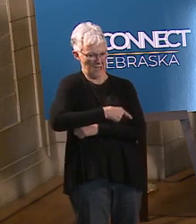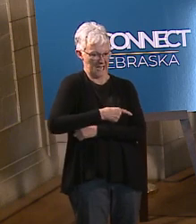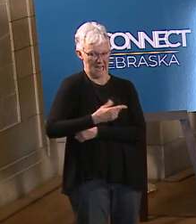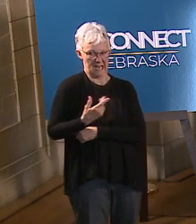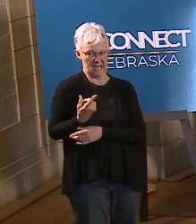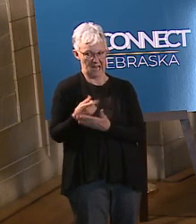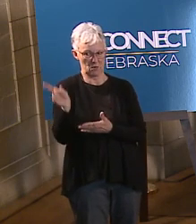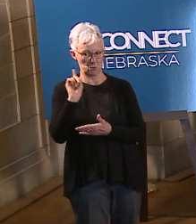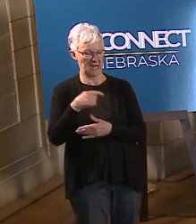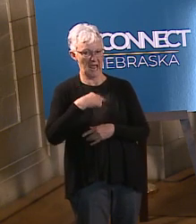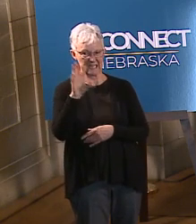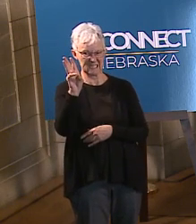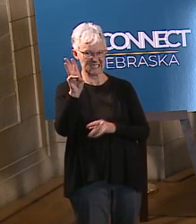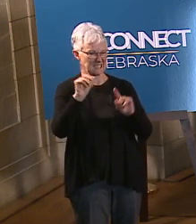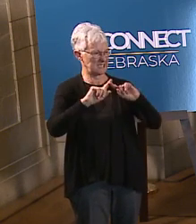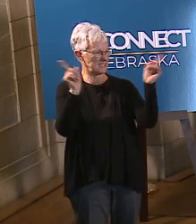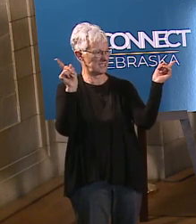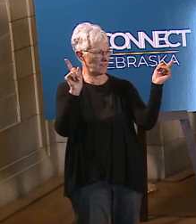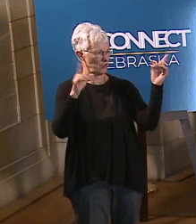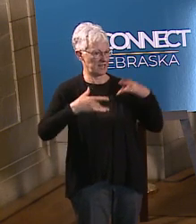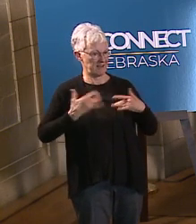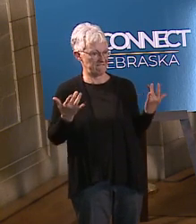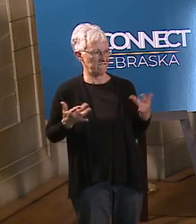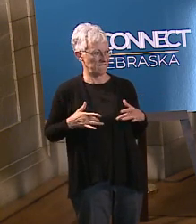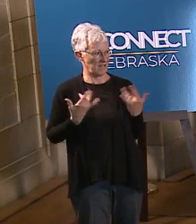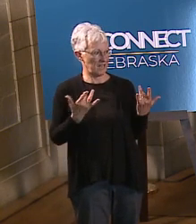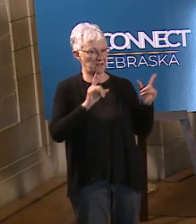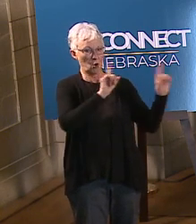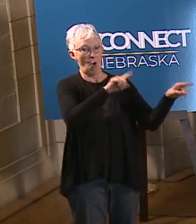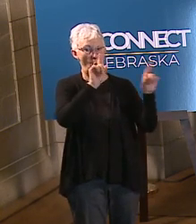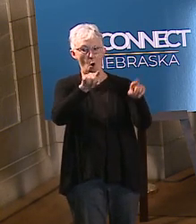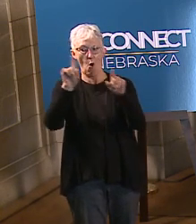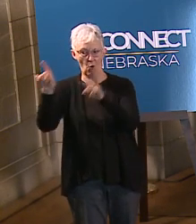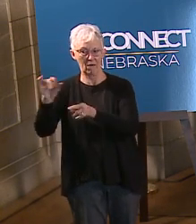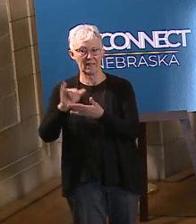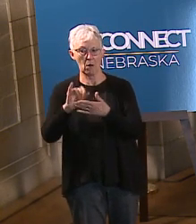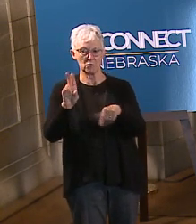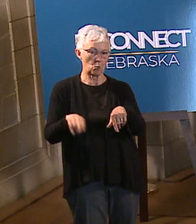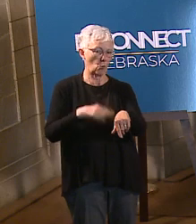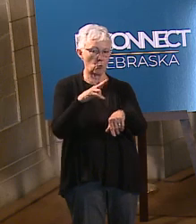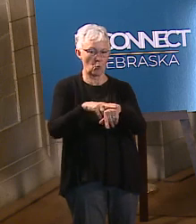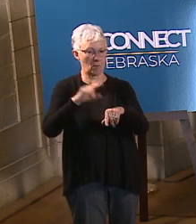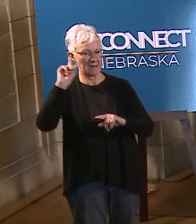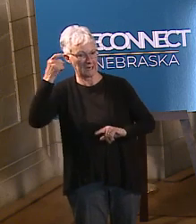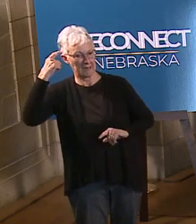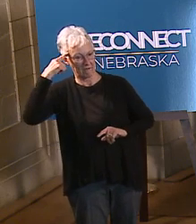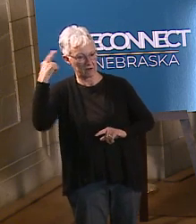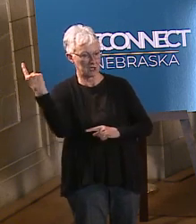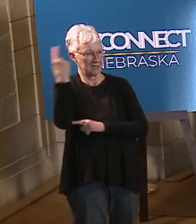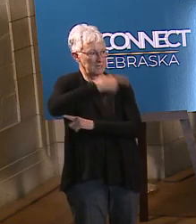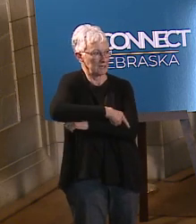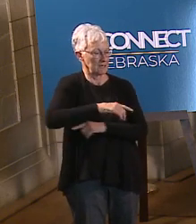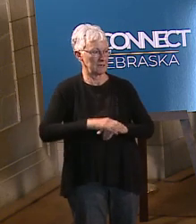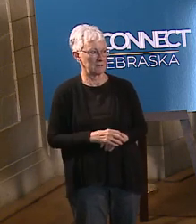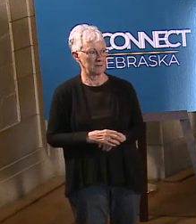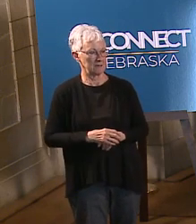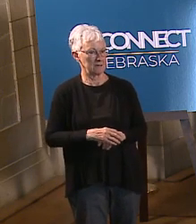EVENTS, I'VE BEEN ABLE TO GO TO HAS BEEN INCREASING. A DAY LAST WEEK I HAD SIX DIFFERENT EVENTS TO GO TO, IT